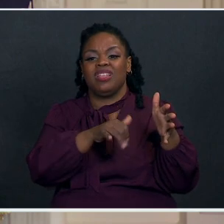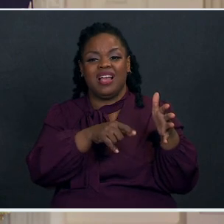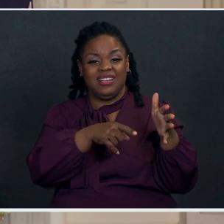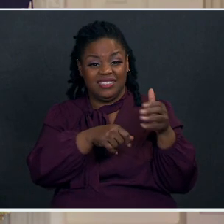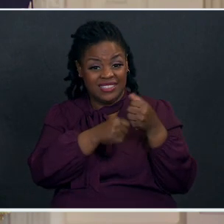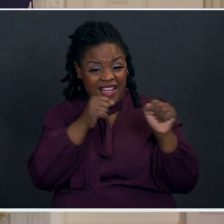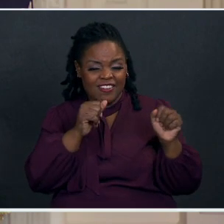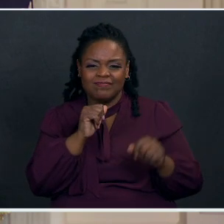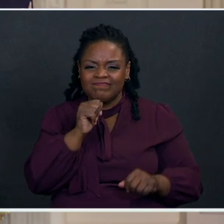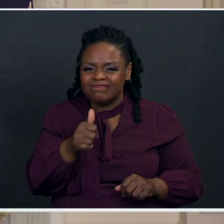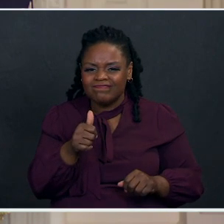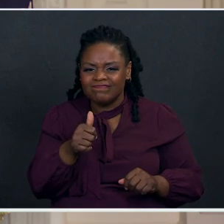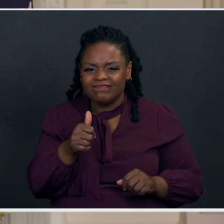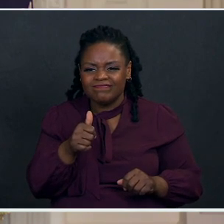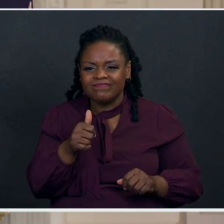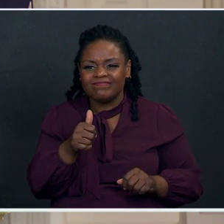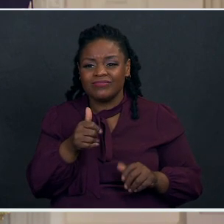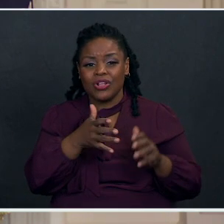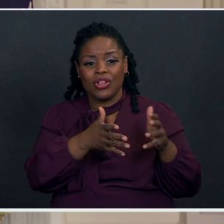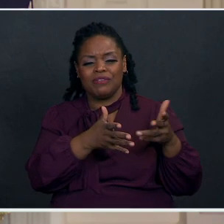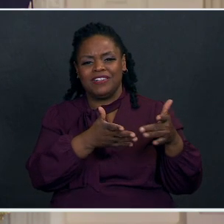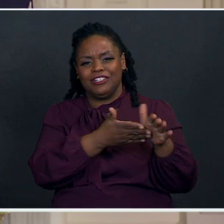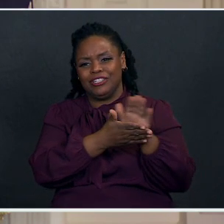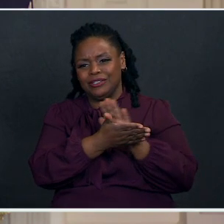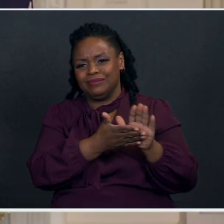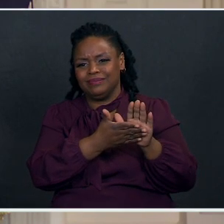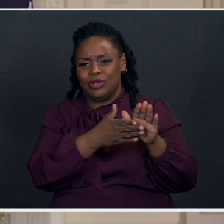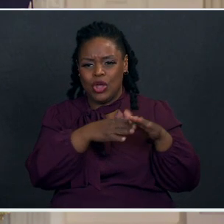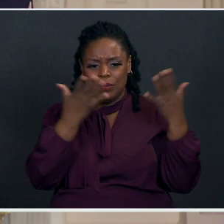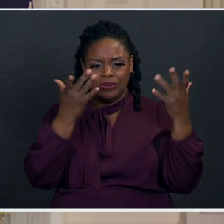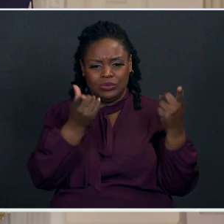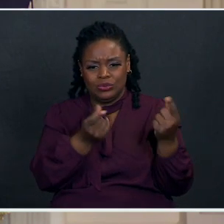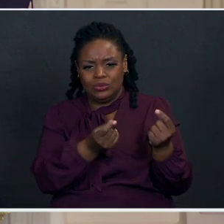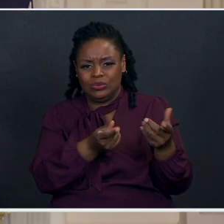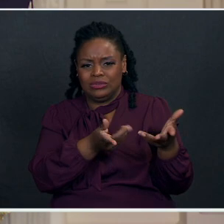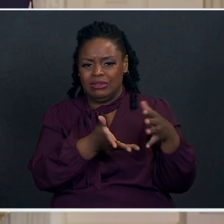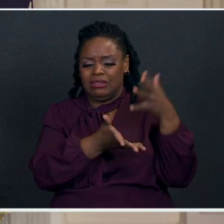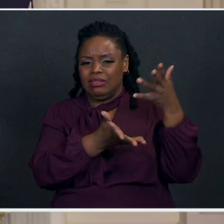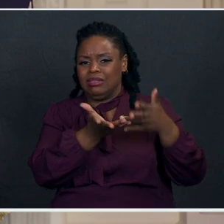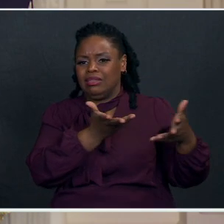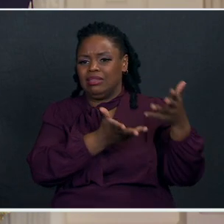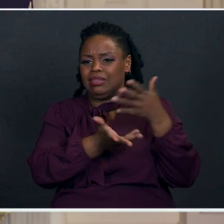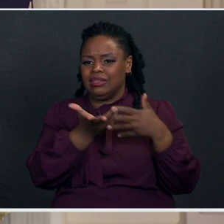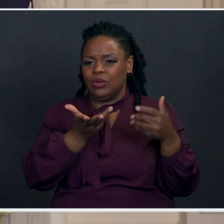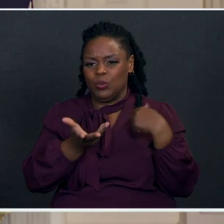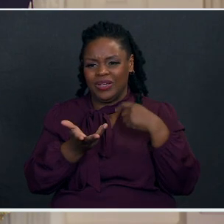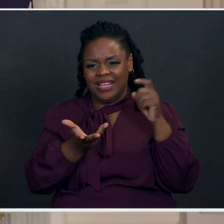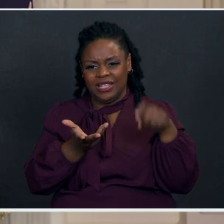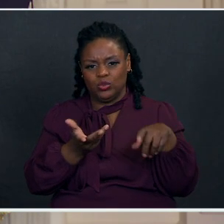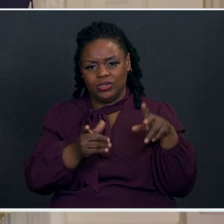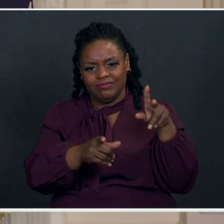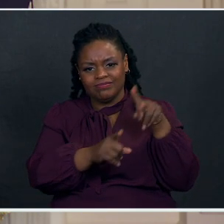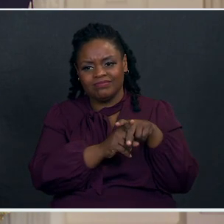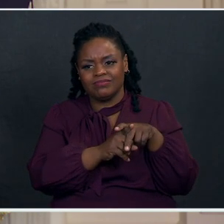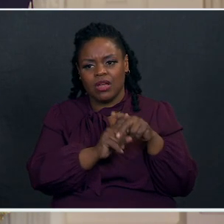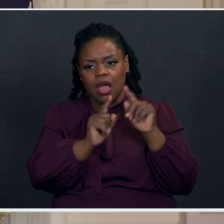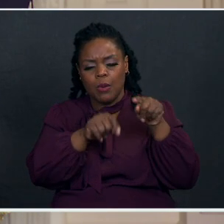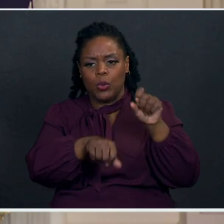They're abandoned wells that are open now, and we're going to put people to work. They're not going to lose jobs in these areas;